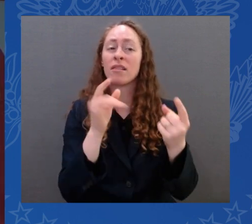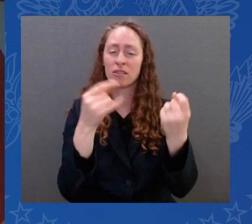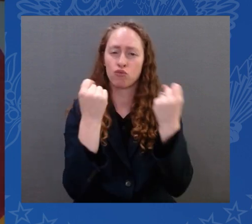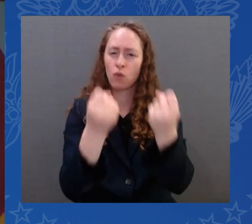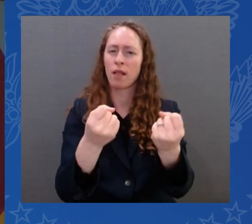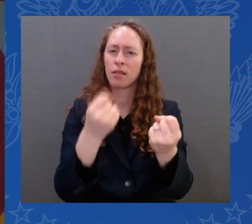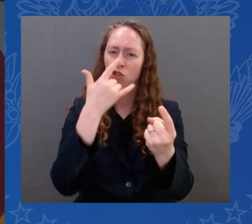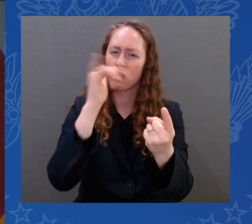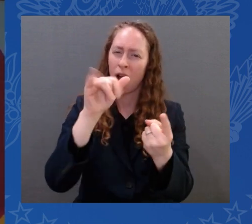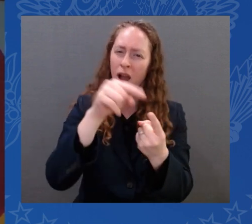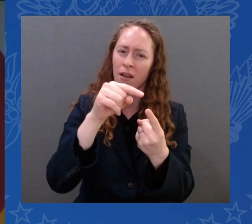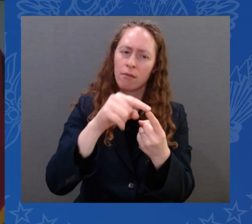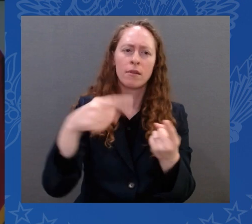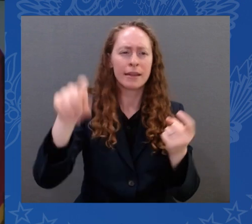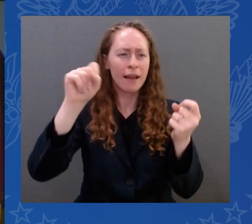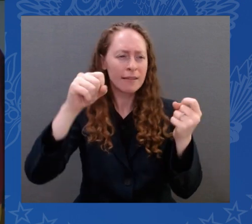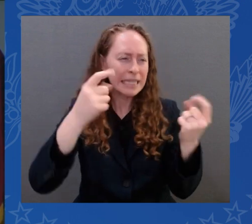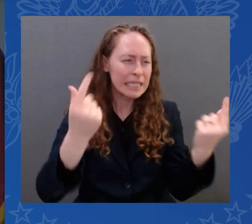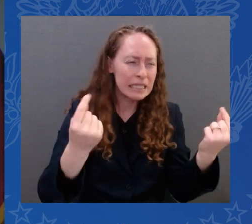and to preserve stability in an uncertain world.